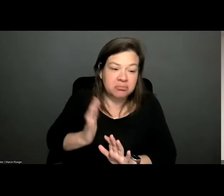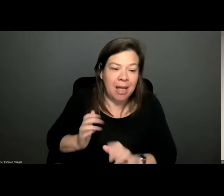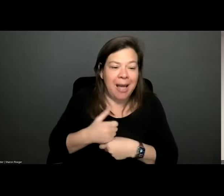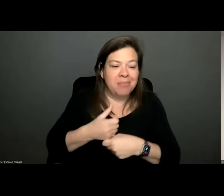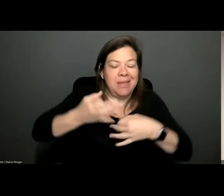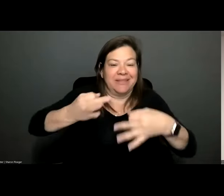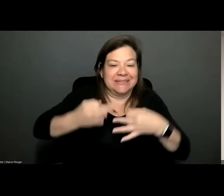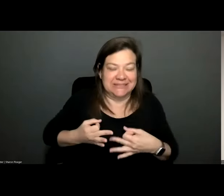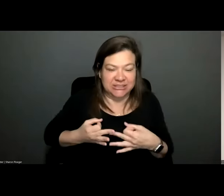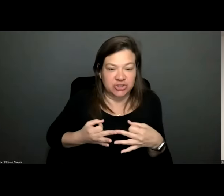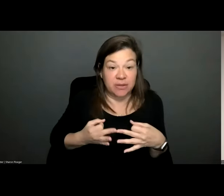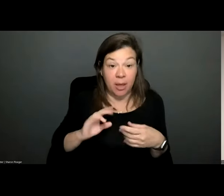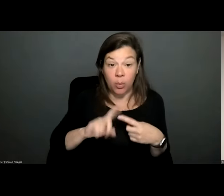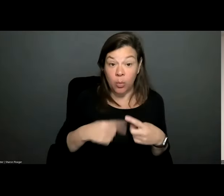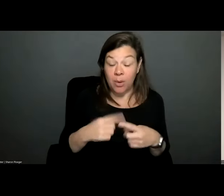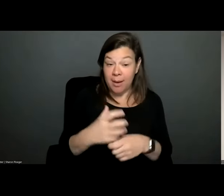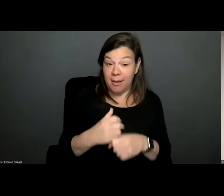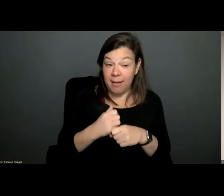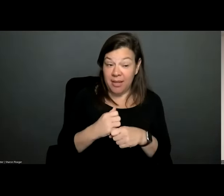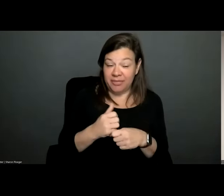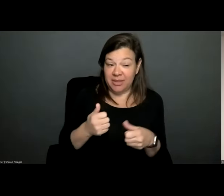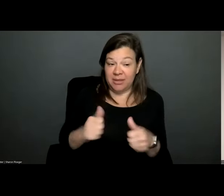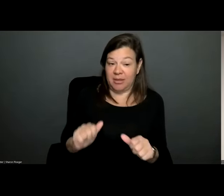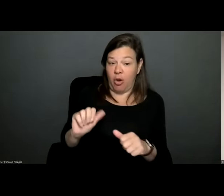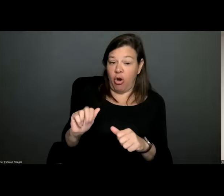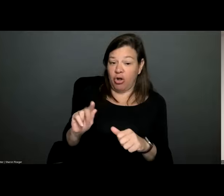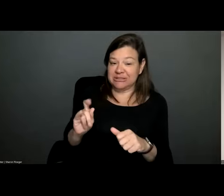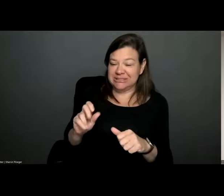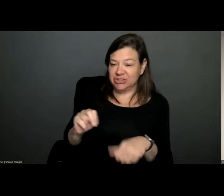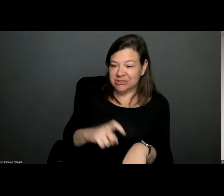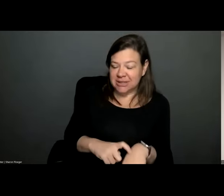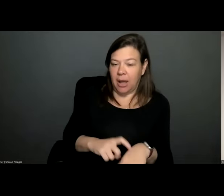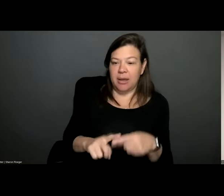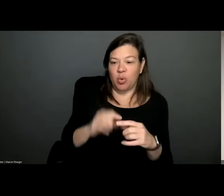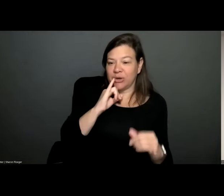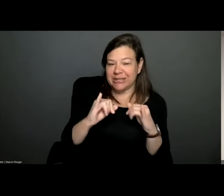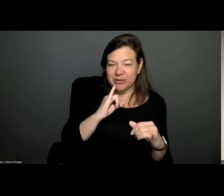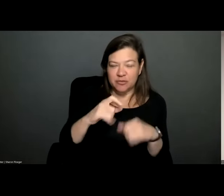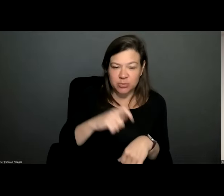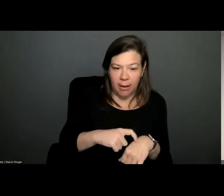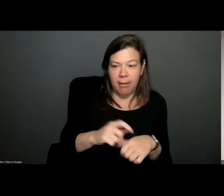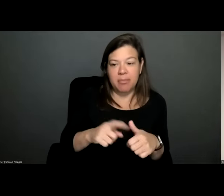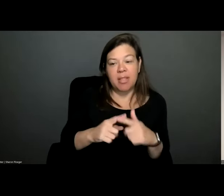that once I got the audition time or the interview time, whatever you wanna call it, I'd email them and say, "Okay, great.